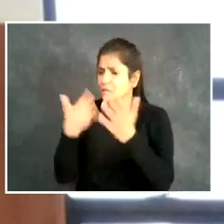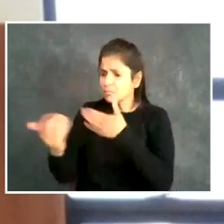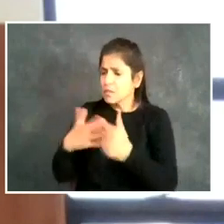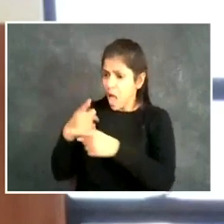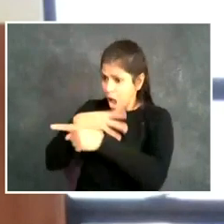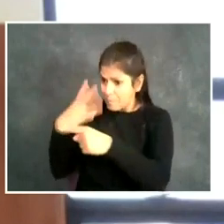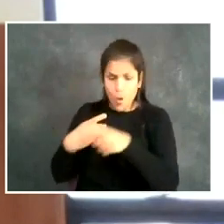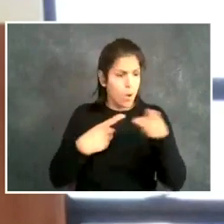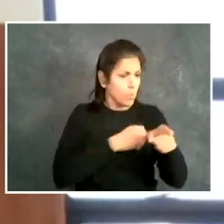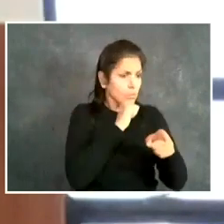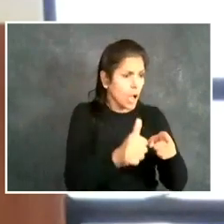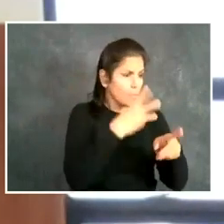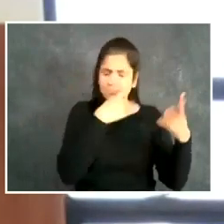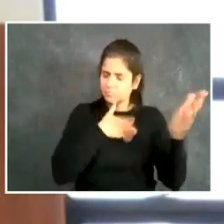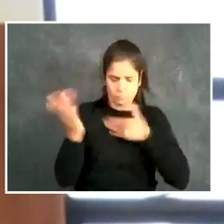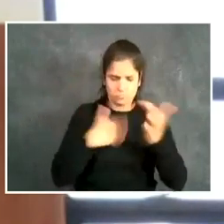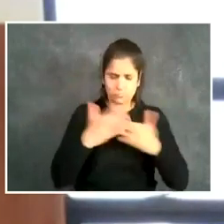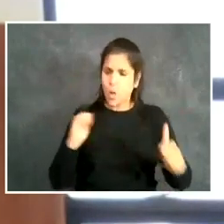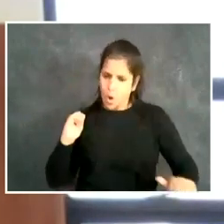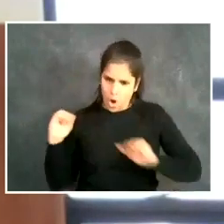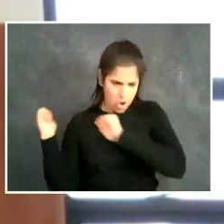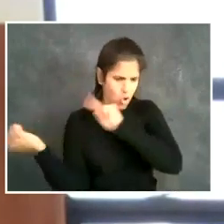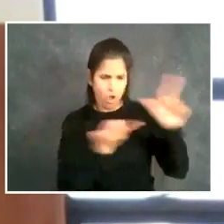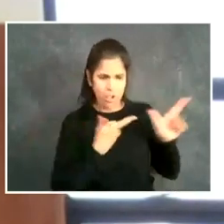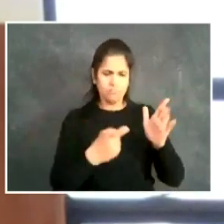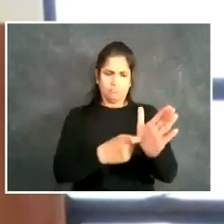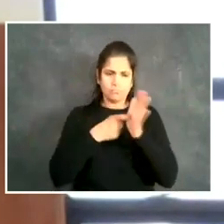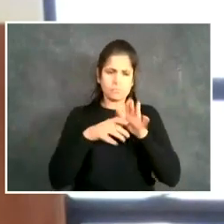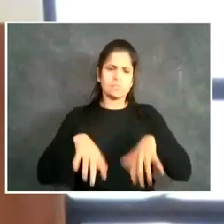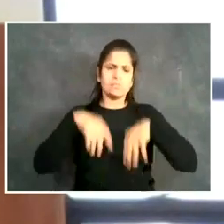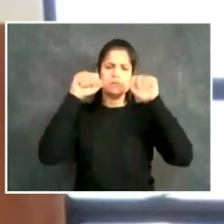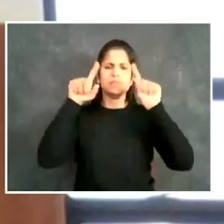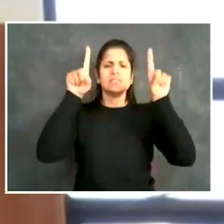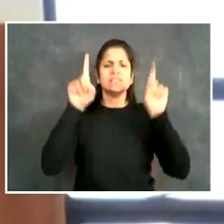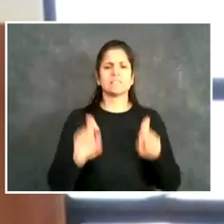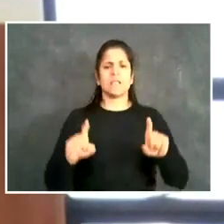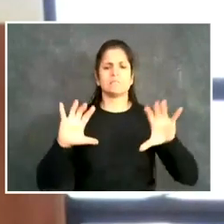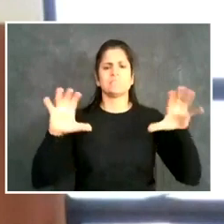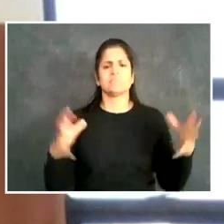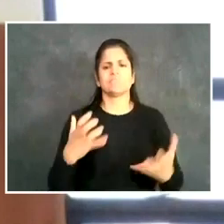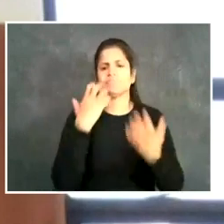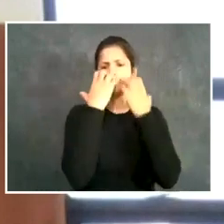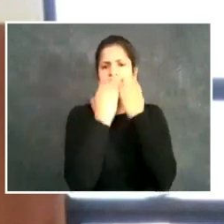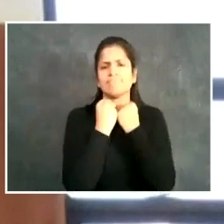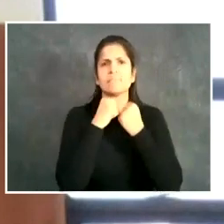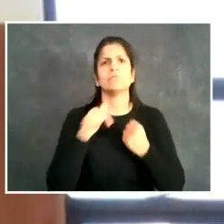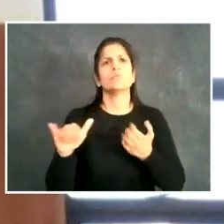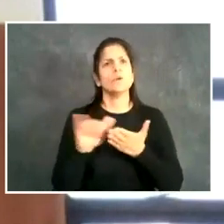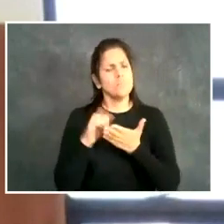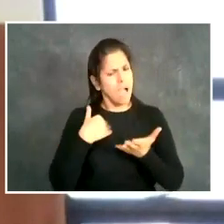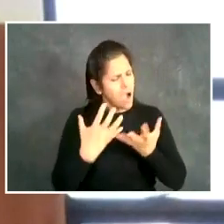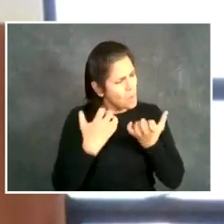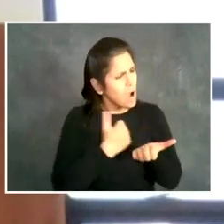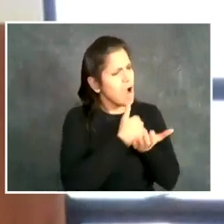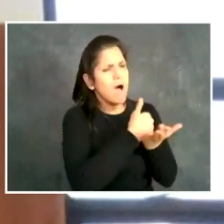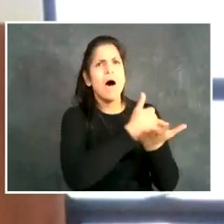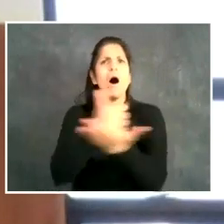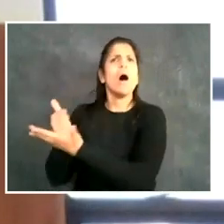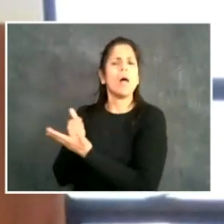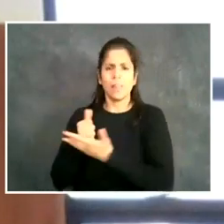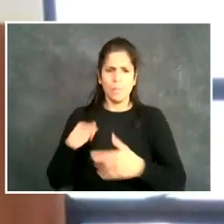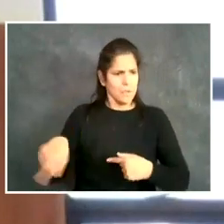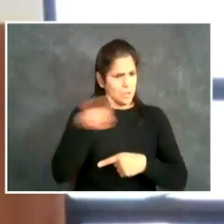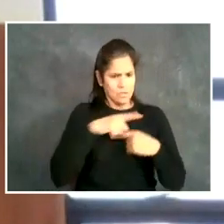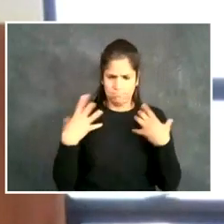OF COVID-19 AND I WANT YOU TO